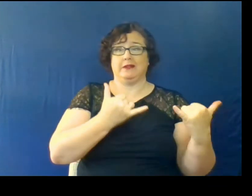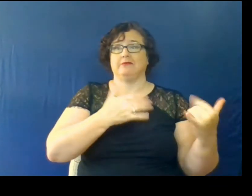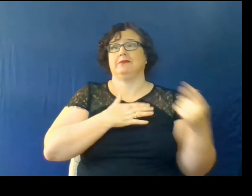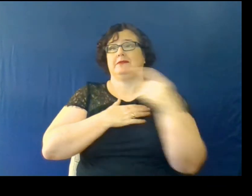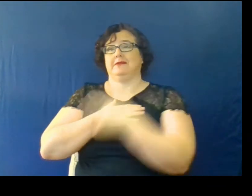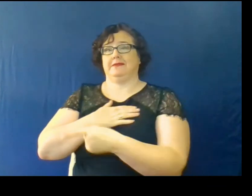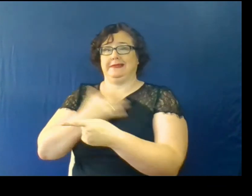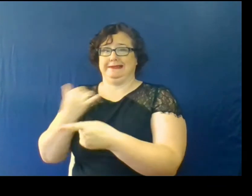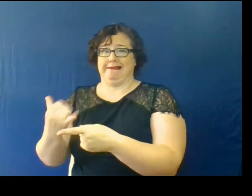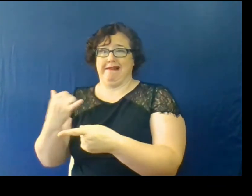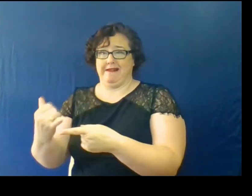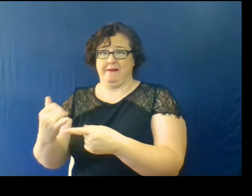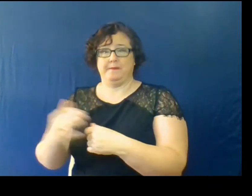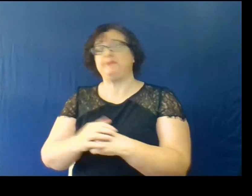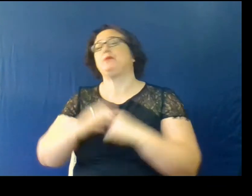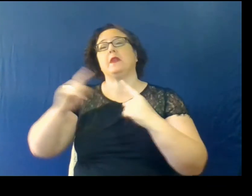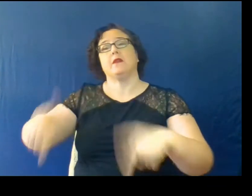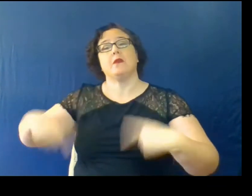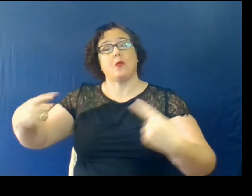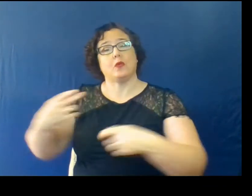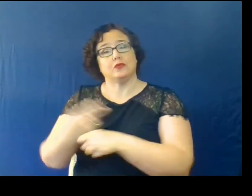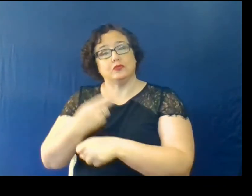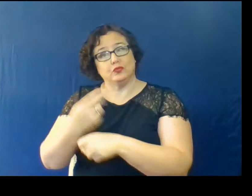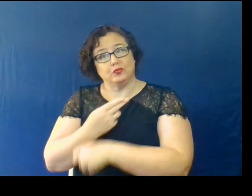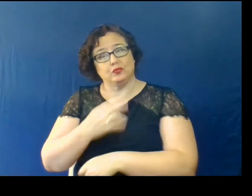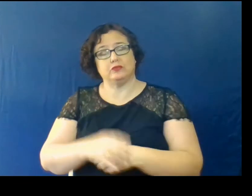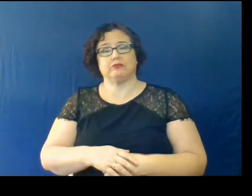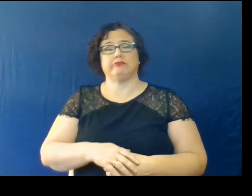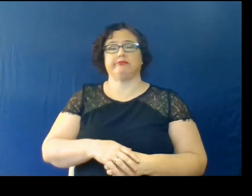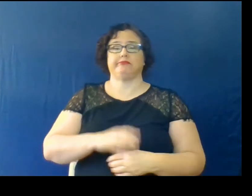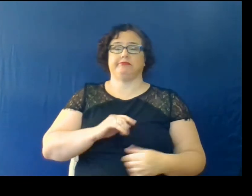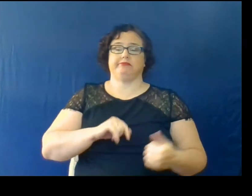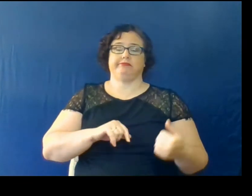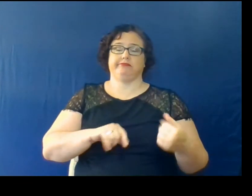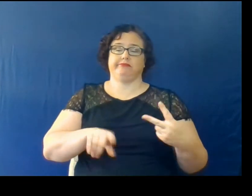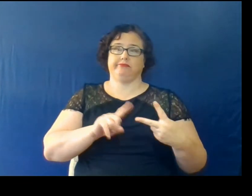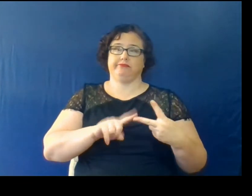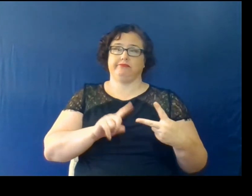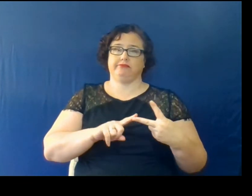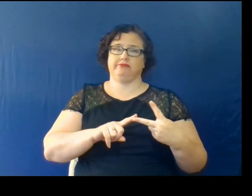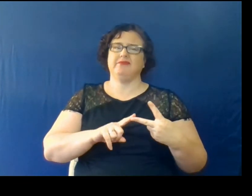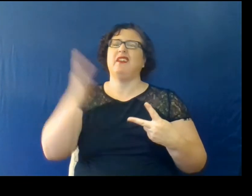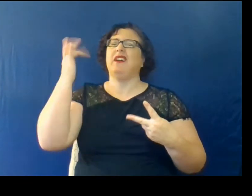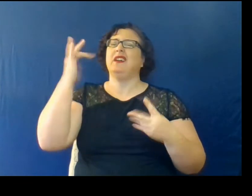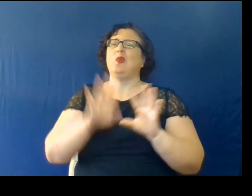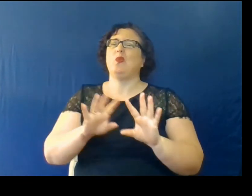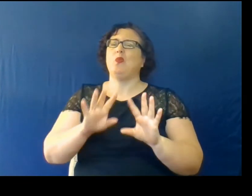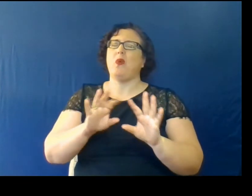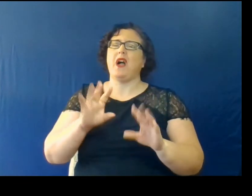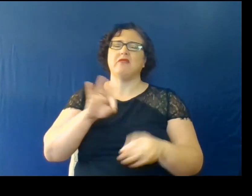a wheelchair user. And secondly why is voting important to you? And the same questions will